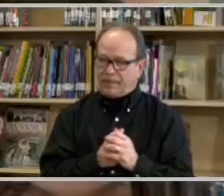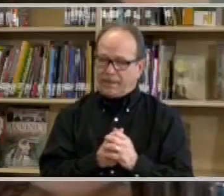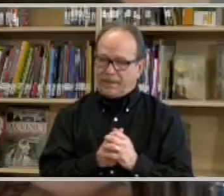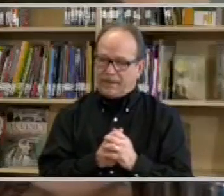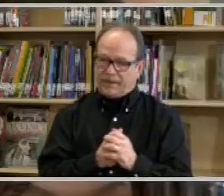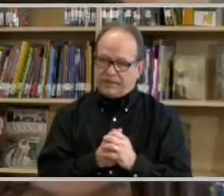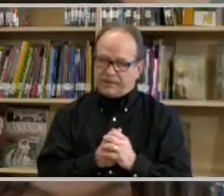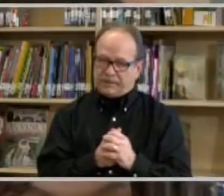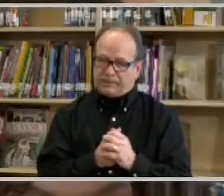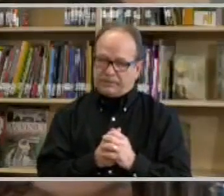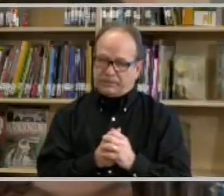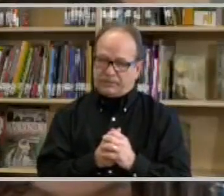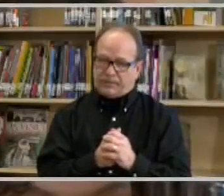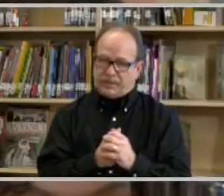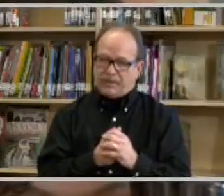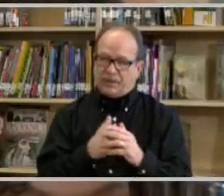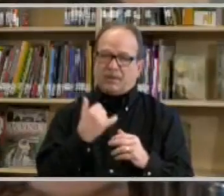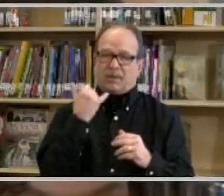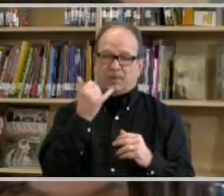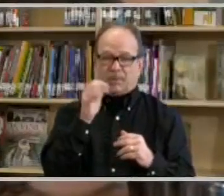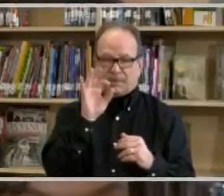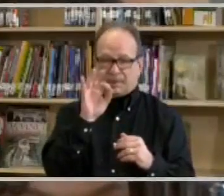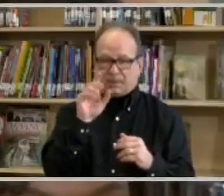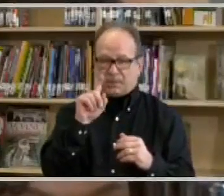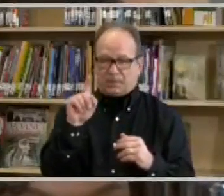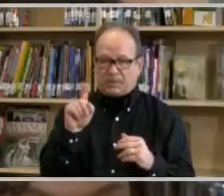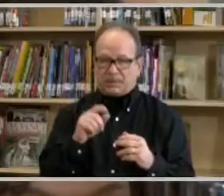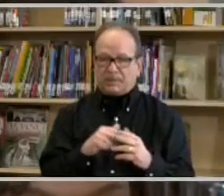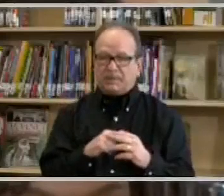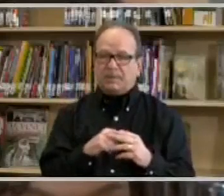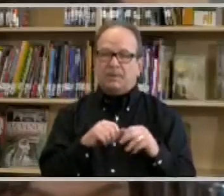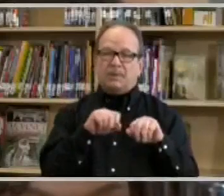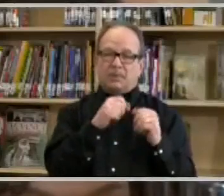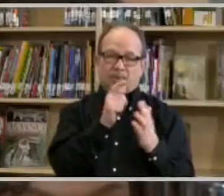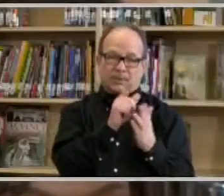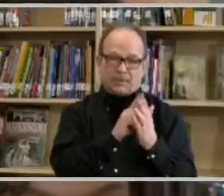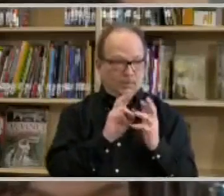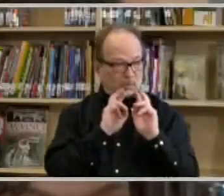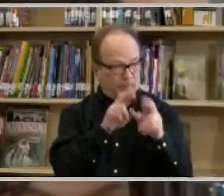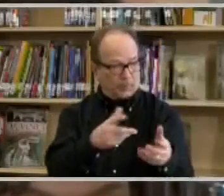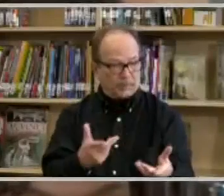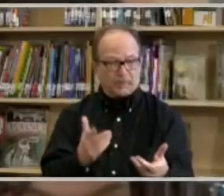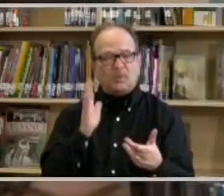TOGETHER. AFTER CALLING 9-1-1 WE WANT TO SEE THAT THOSE CRIMES ARE